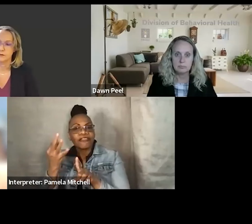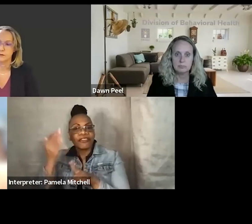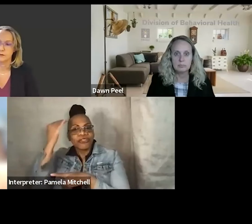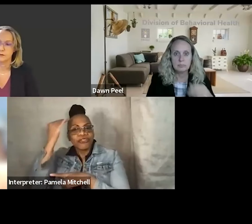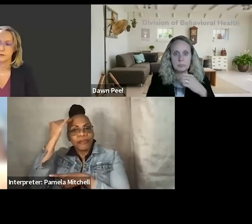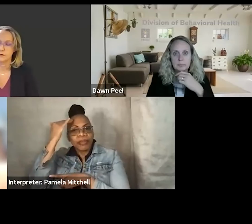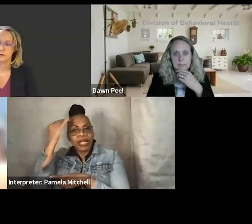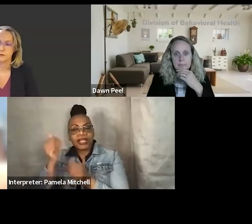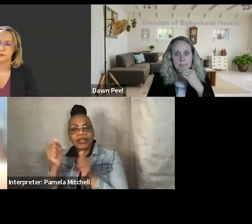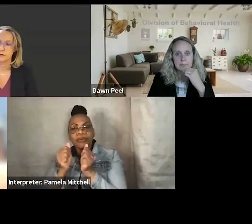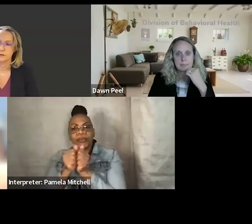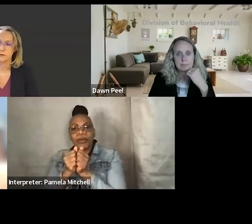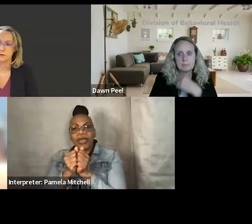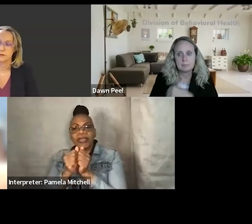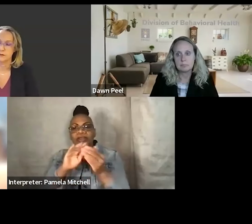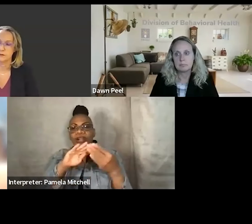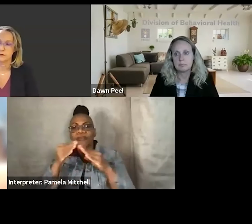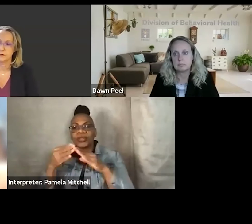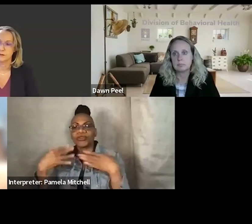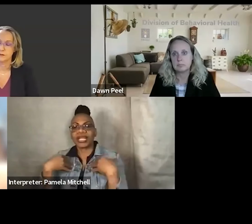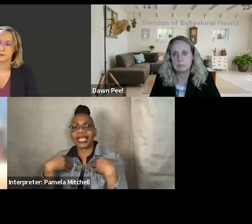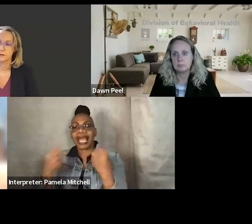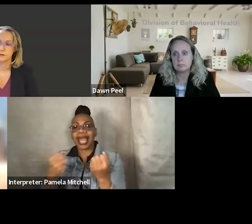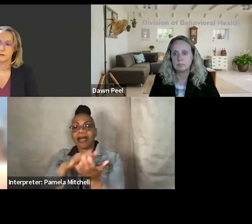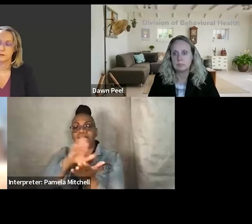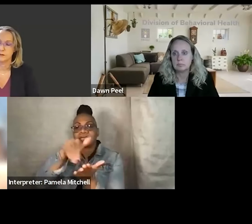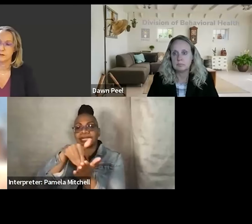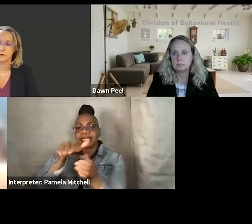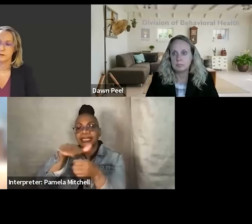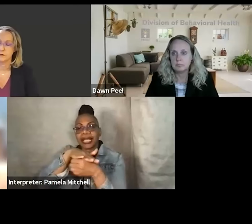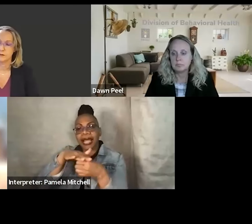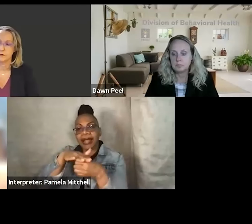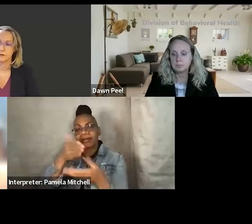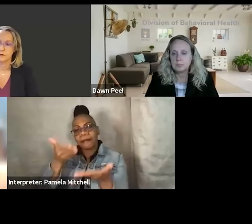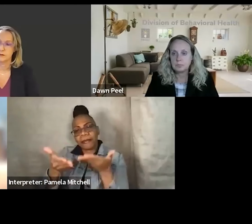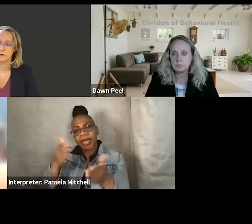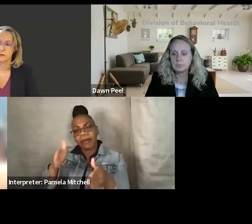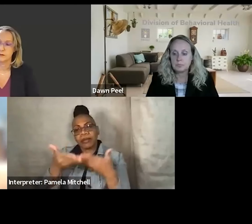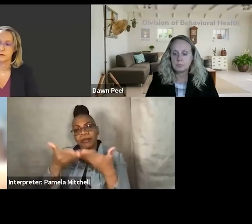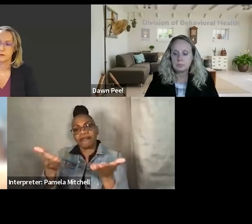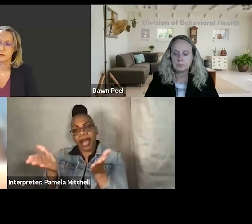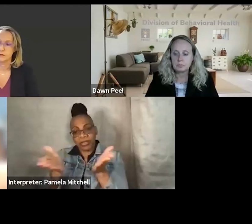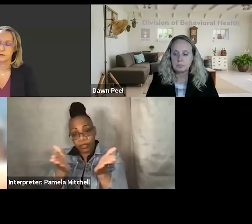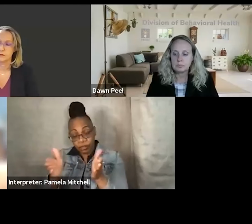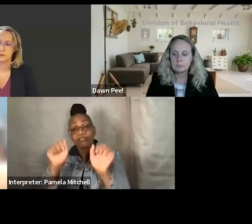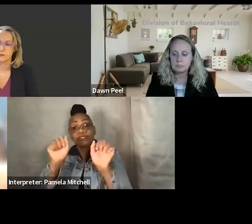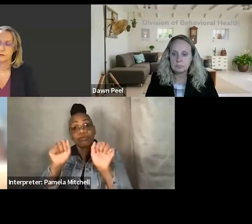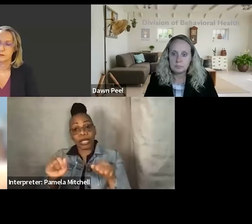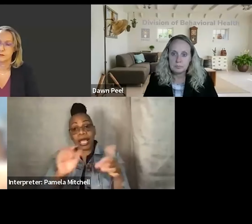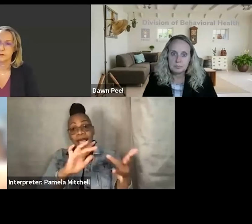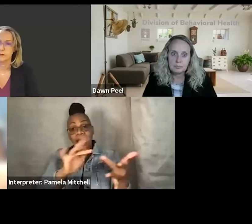the community mental health centers in the area that might be providing this service, you could certainly reach out to one of them.